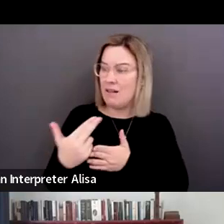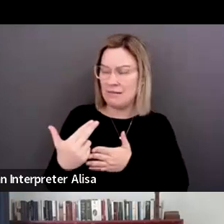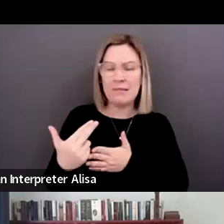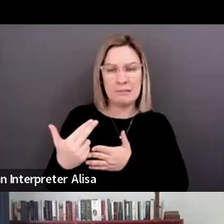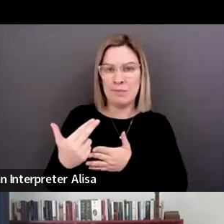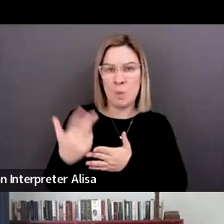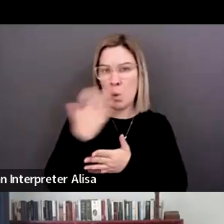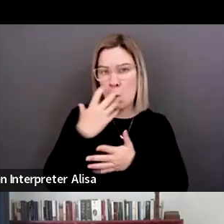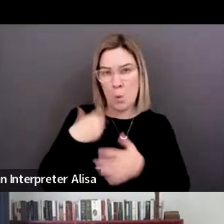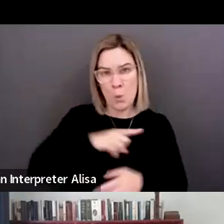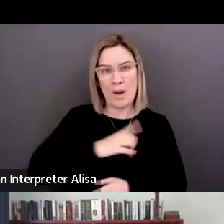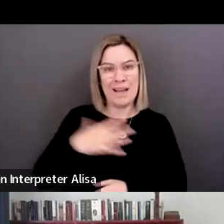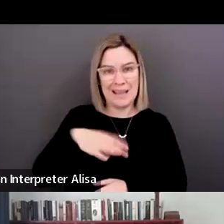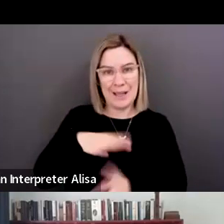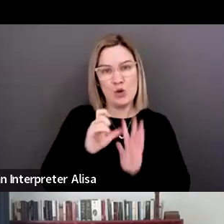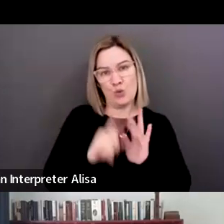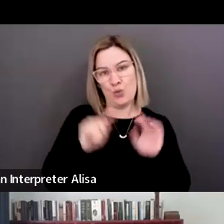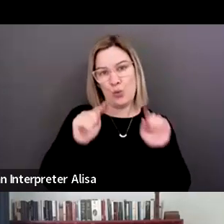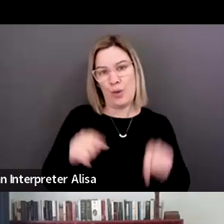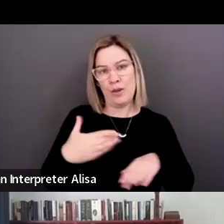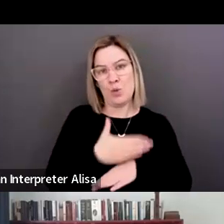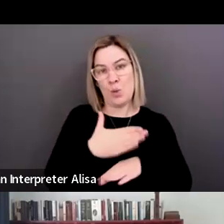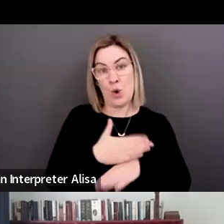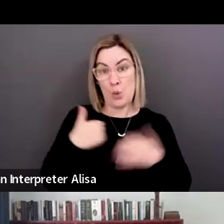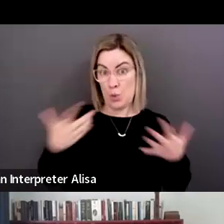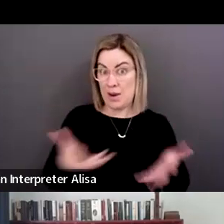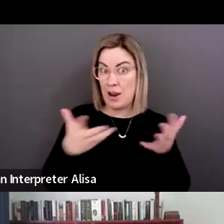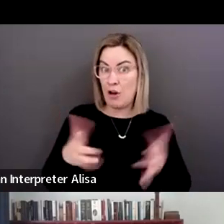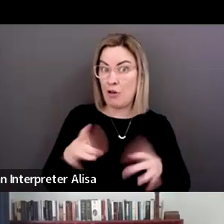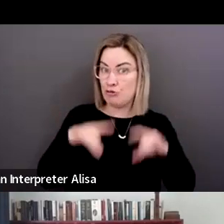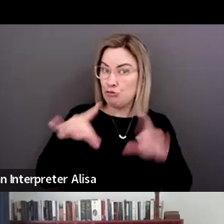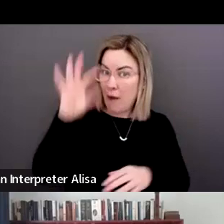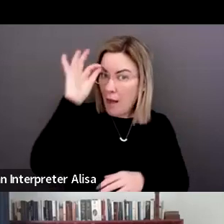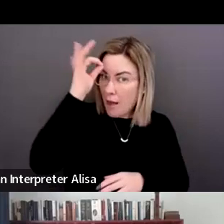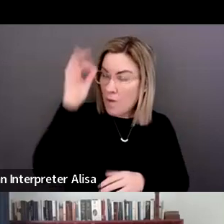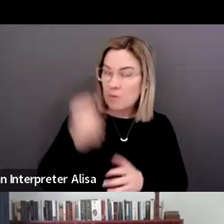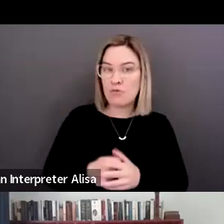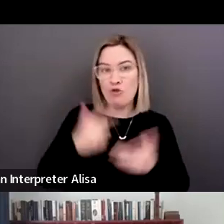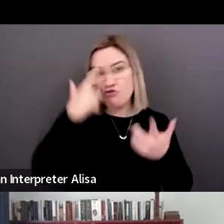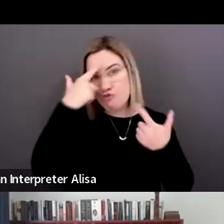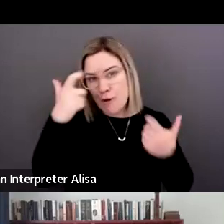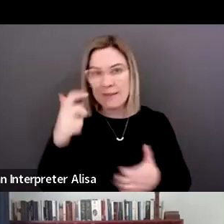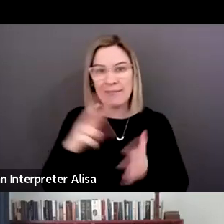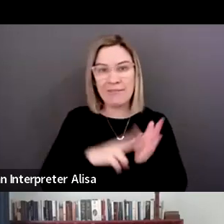we see this as the crisis of our time. If we're listening to the context of